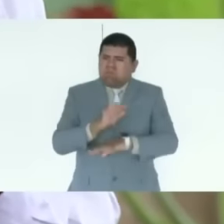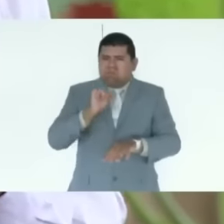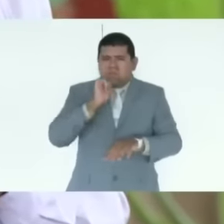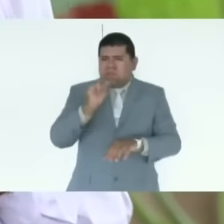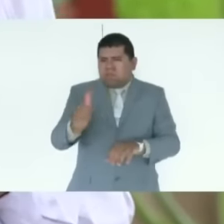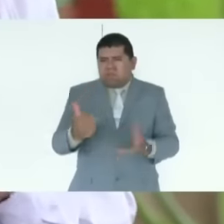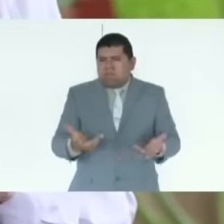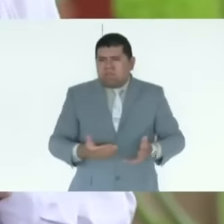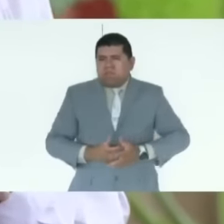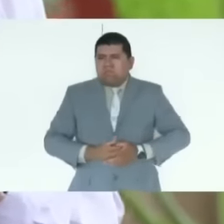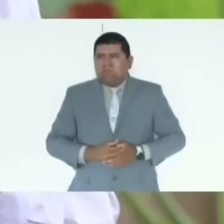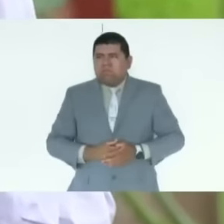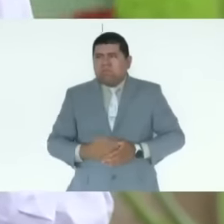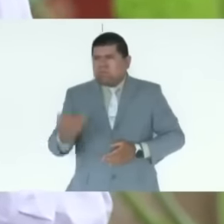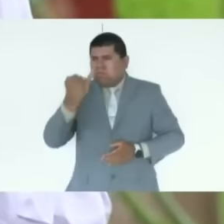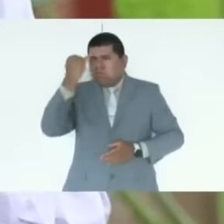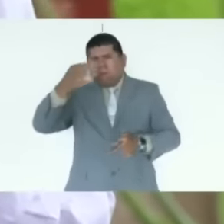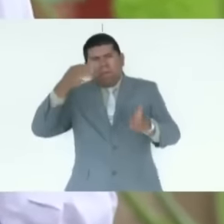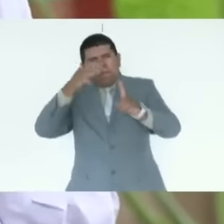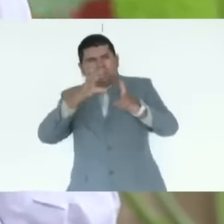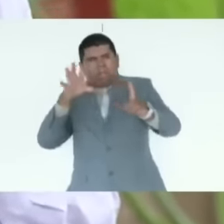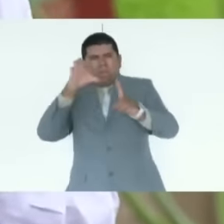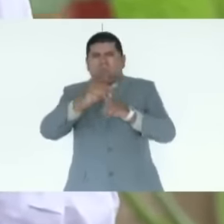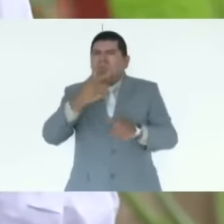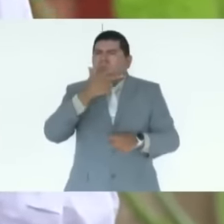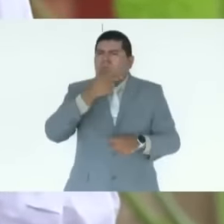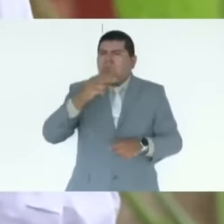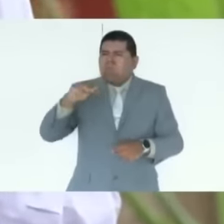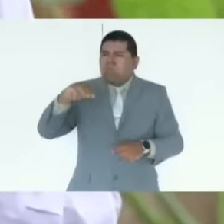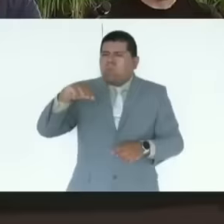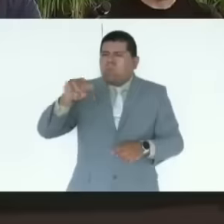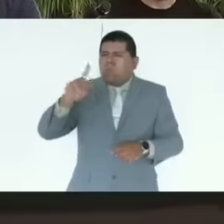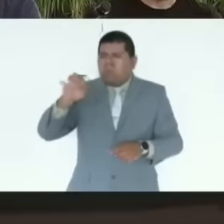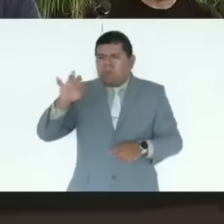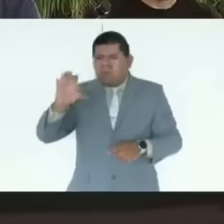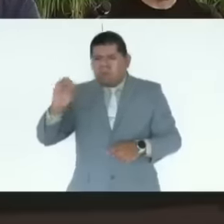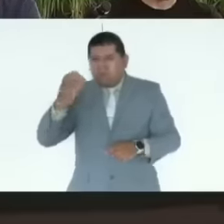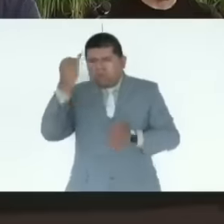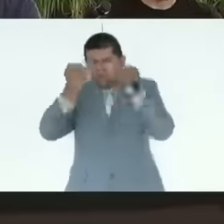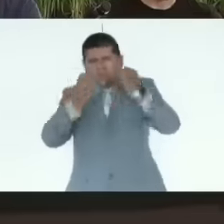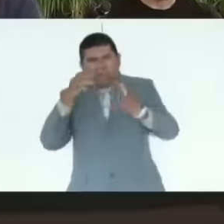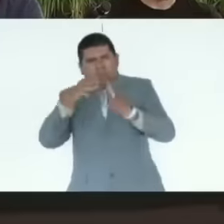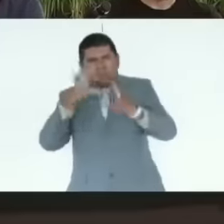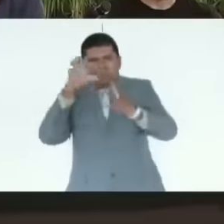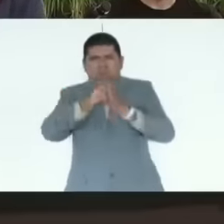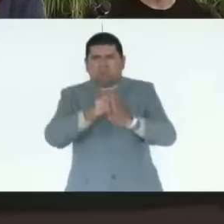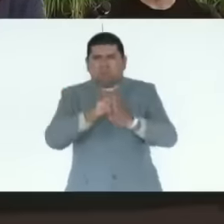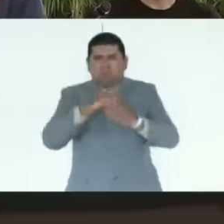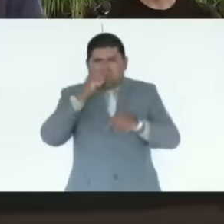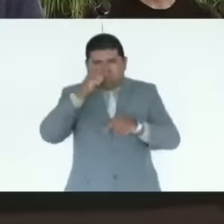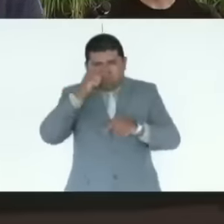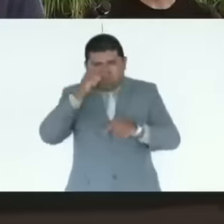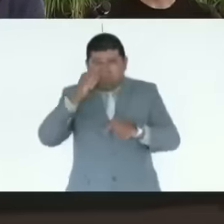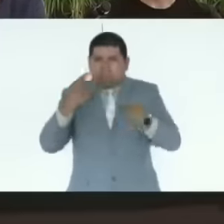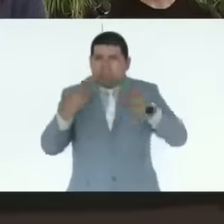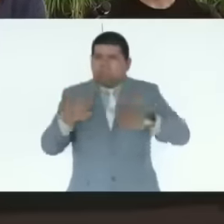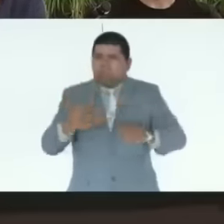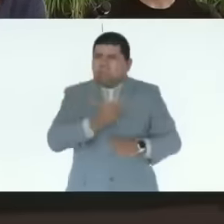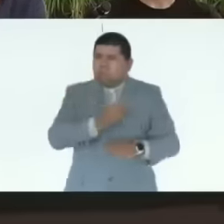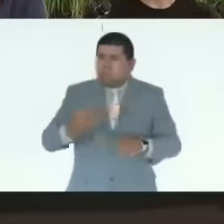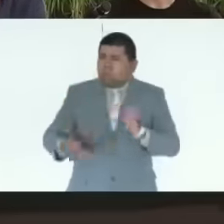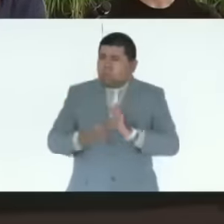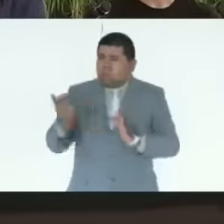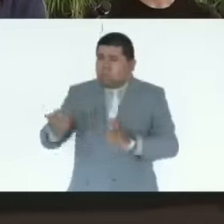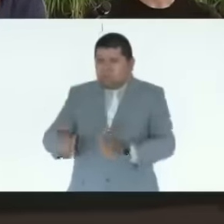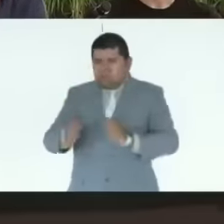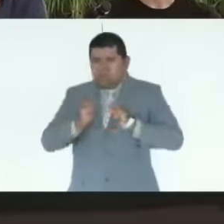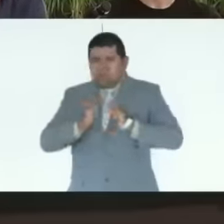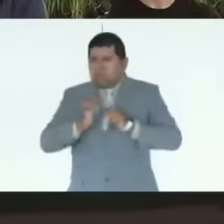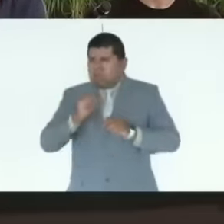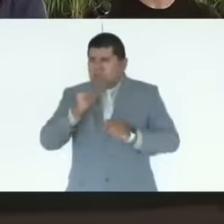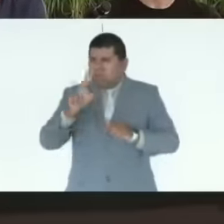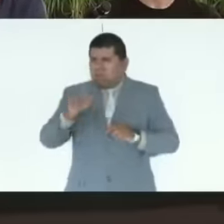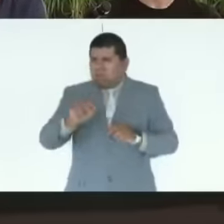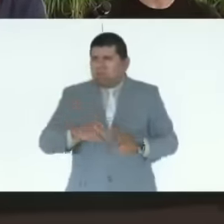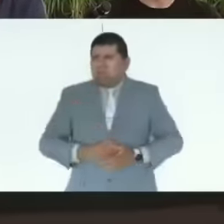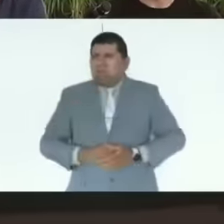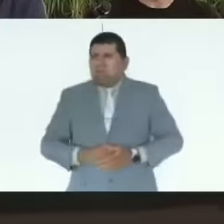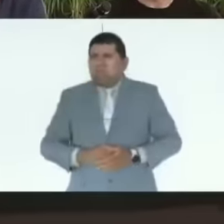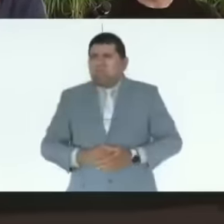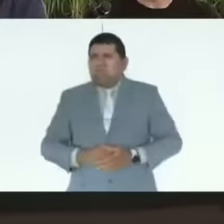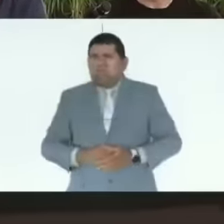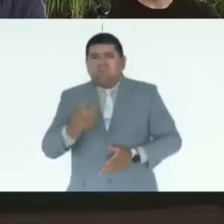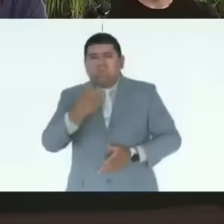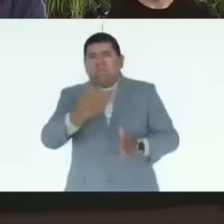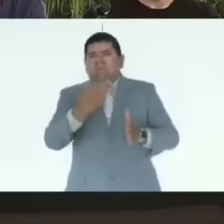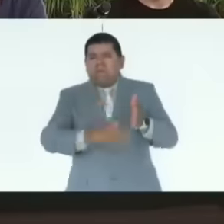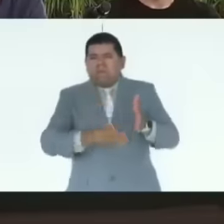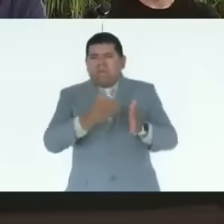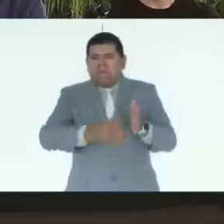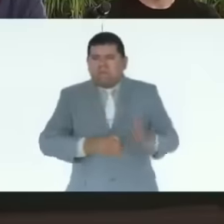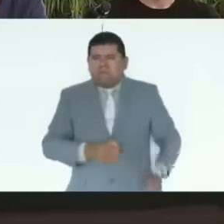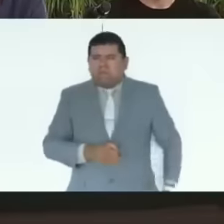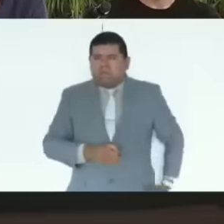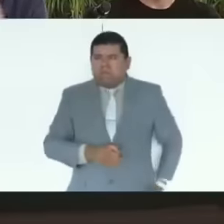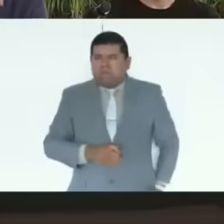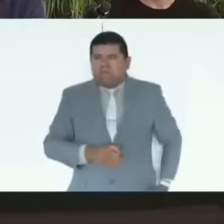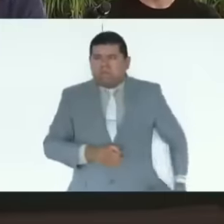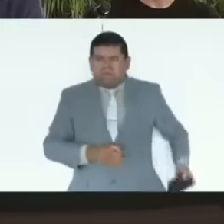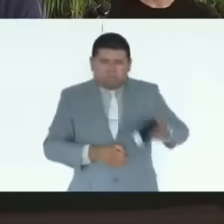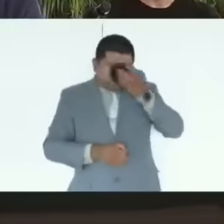the non-reelection was pending democracy